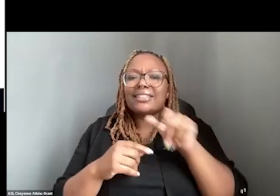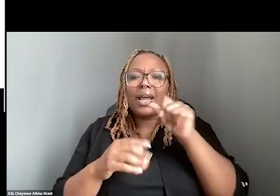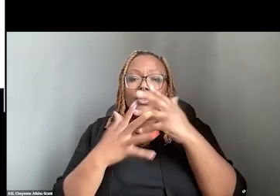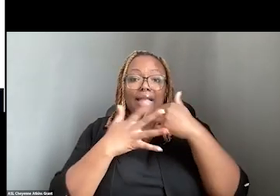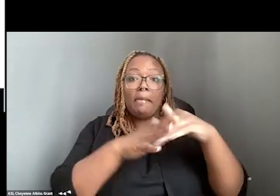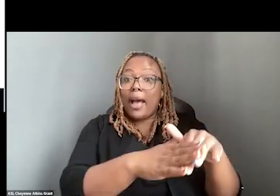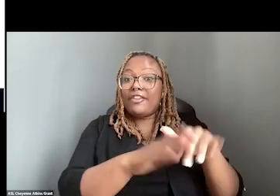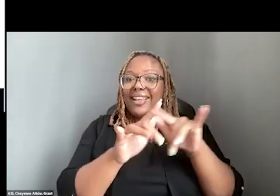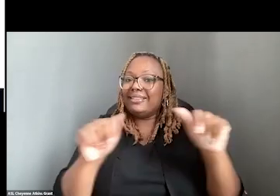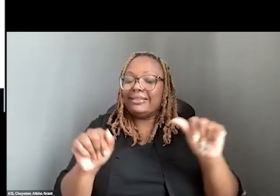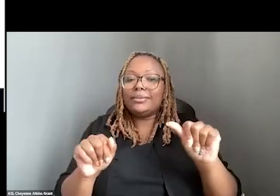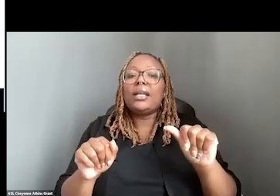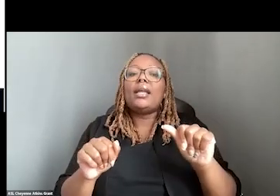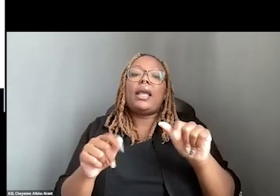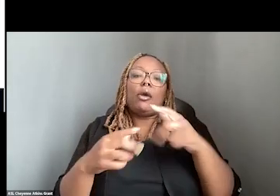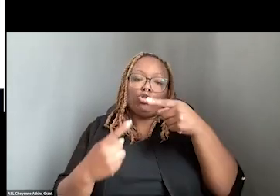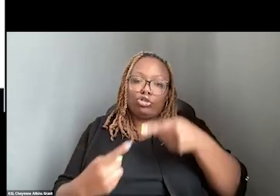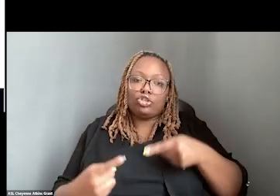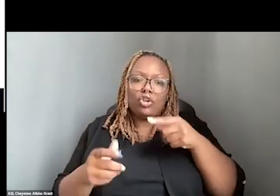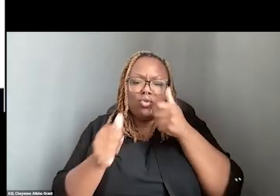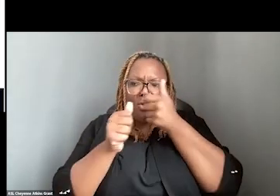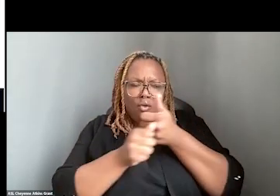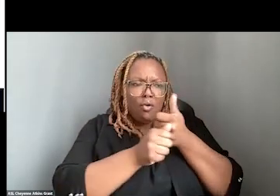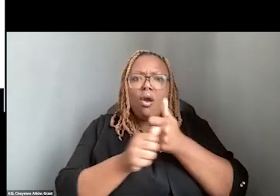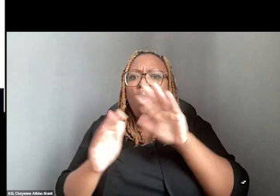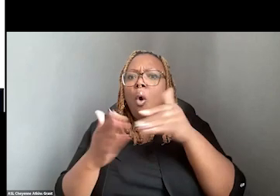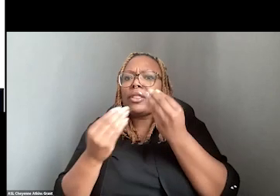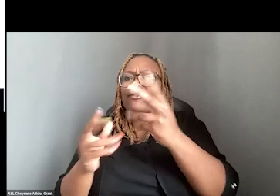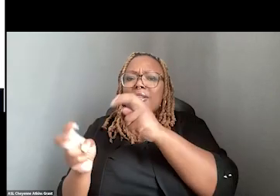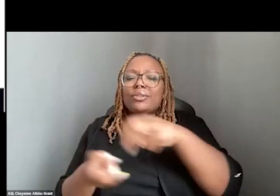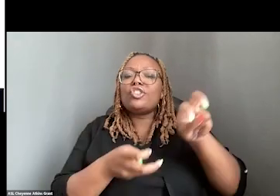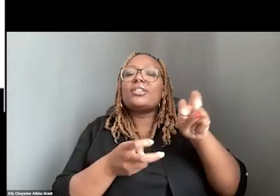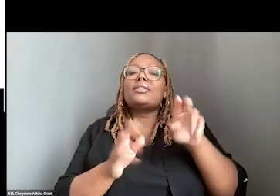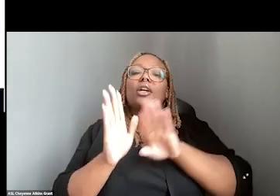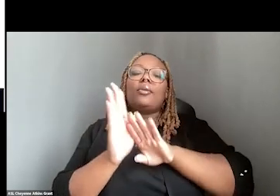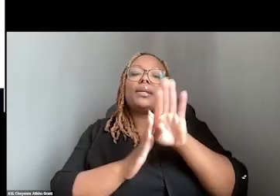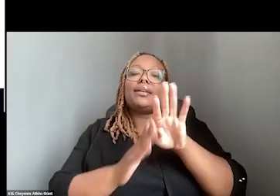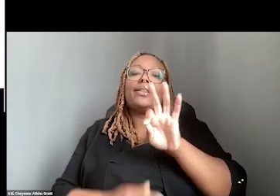at the same time, it was very difficult to keep track of that. So we have developed a FastLane decommissioning page.